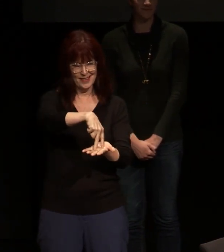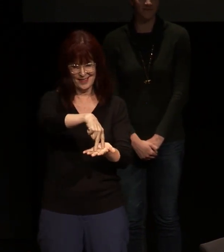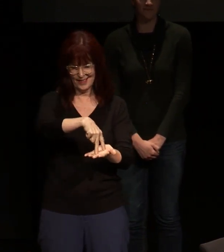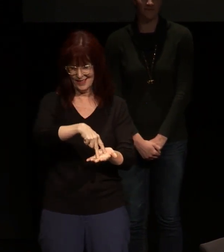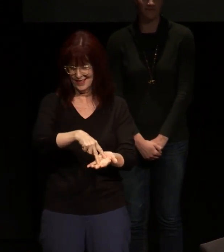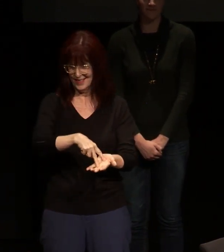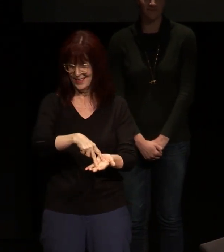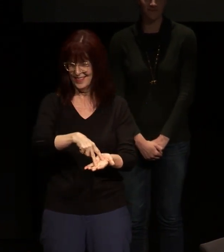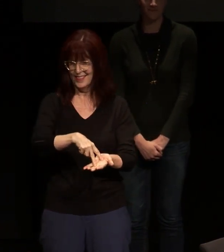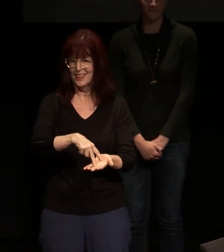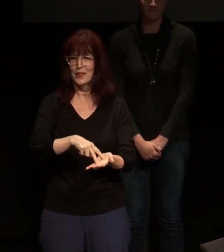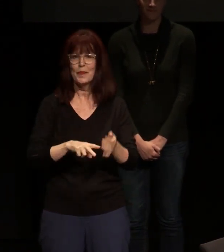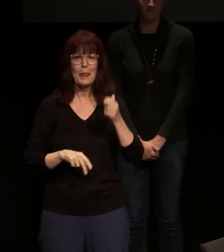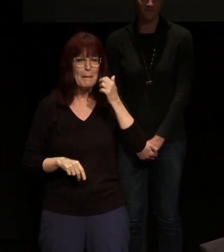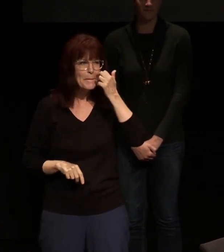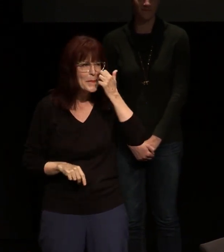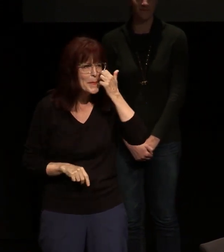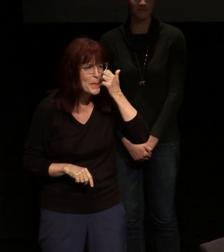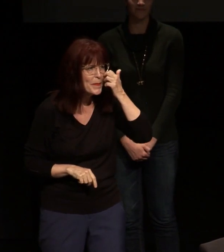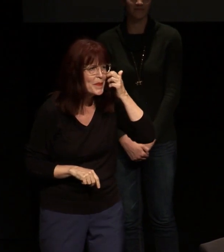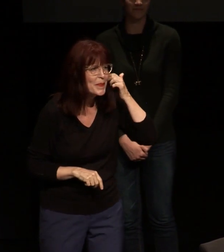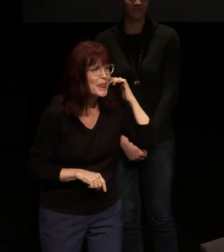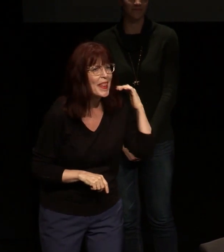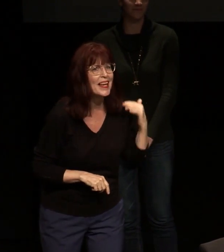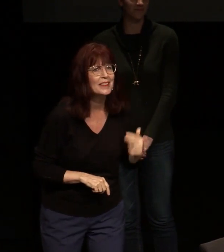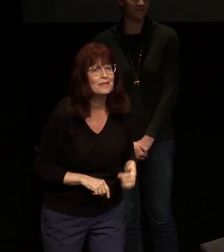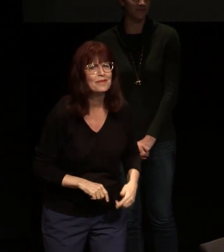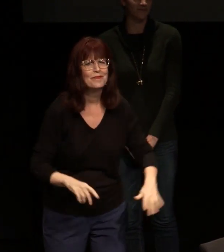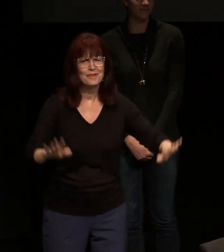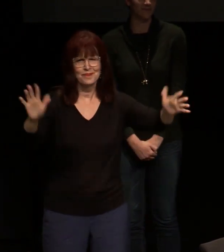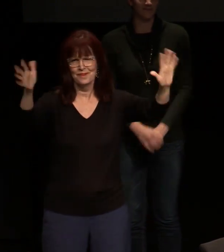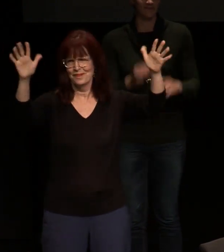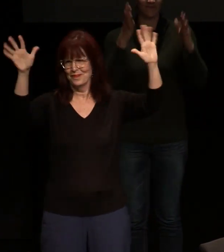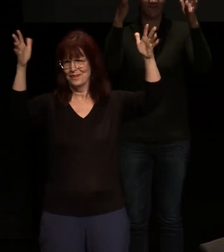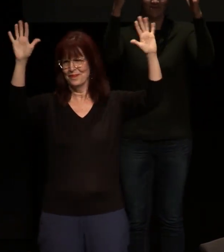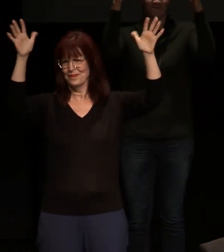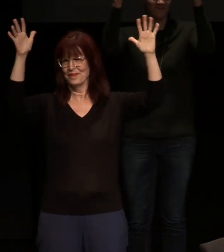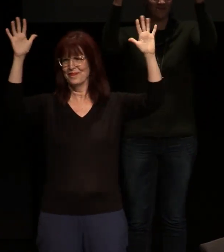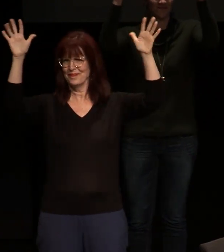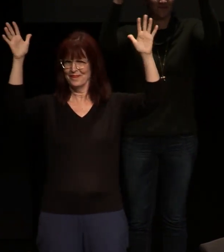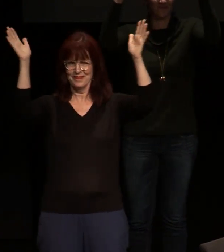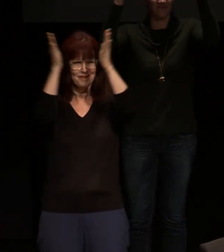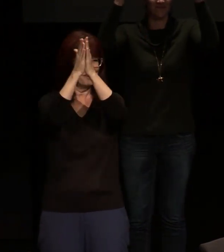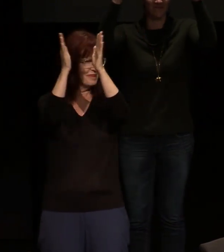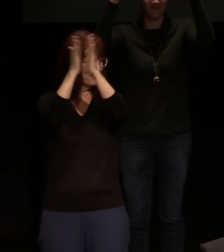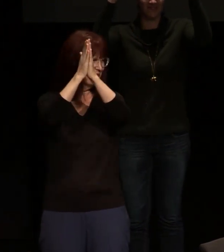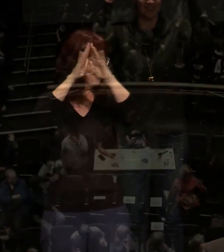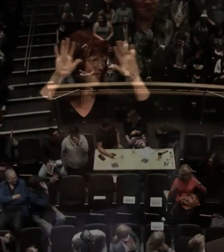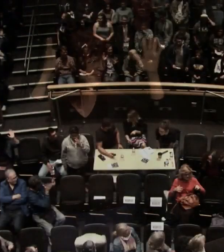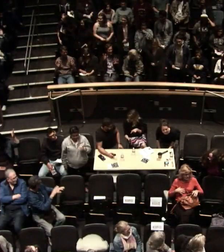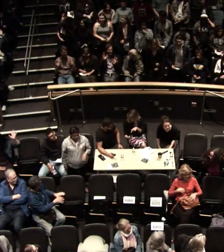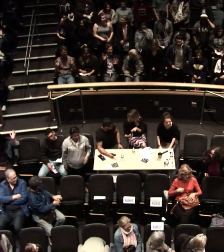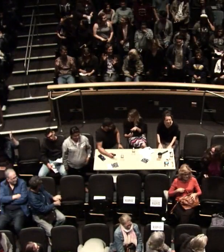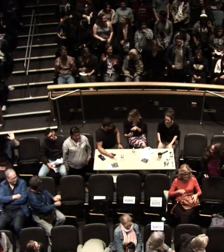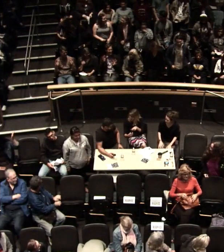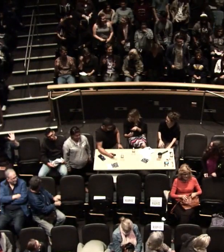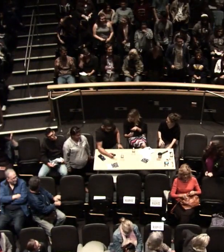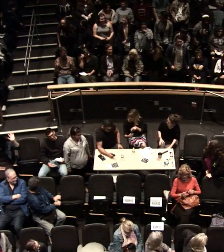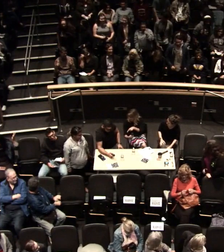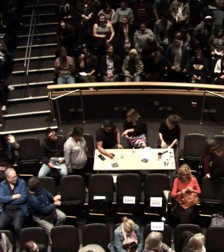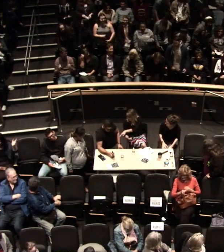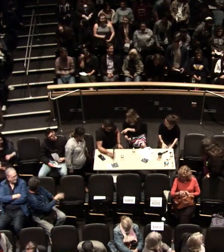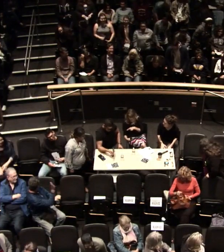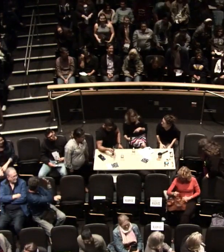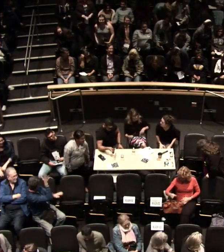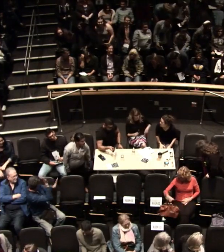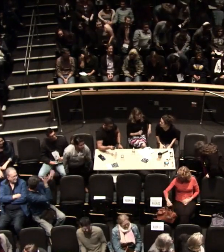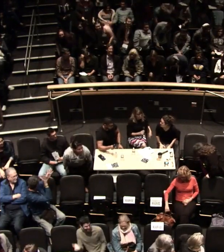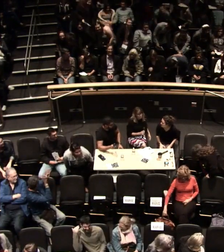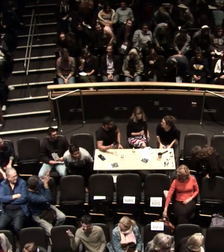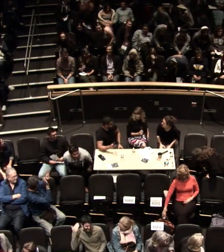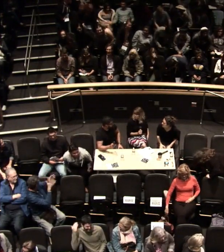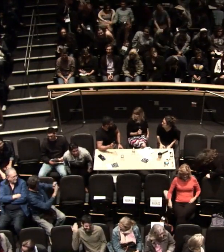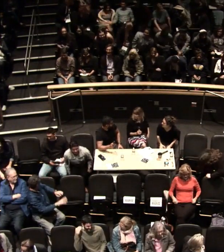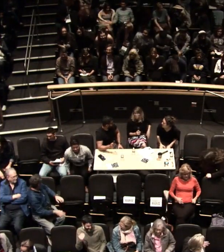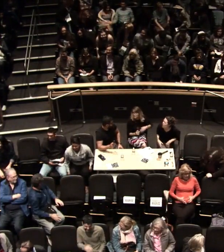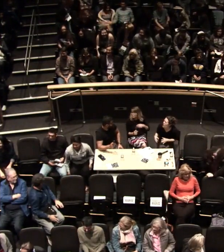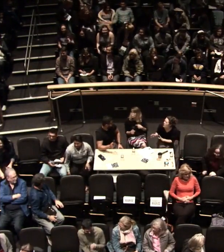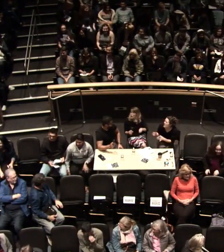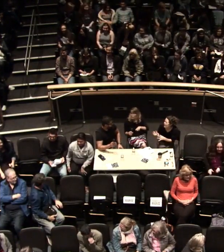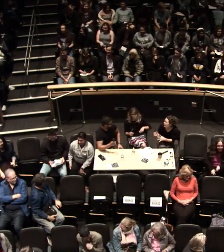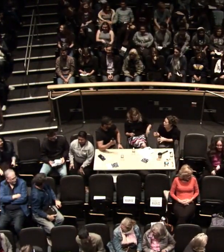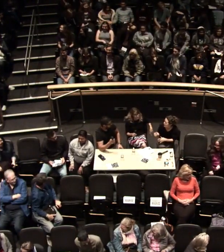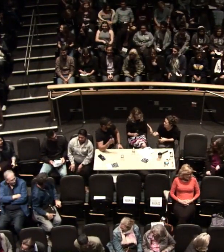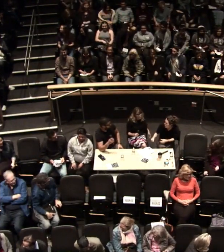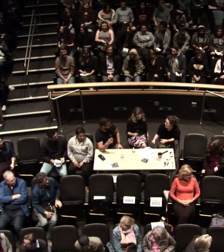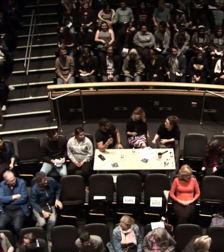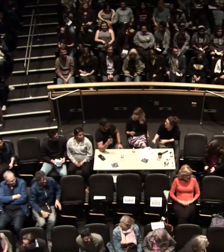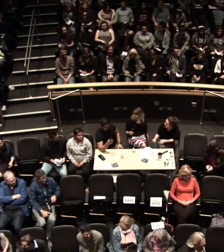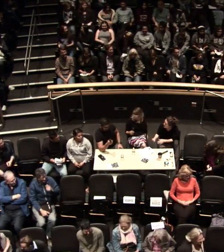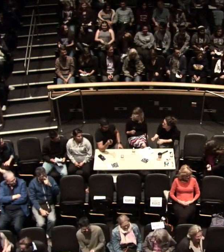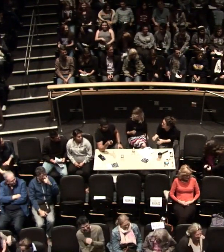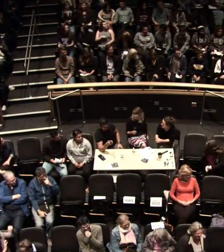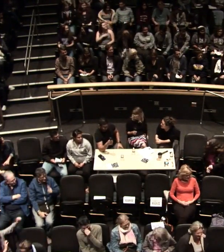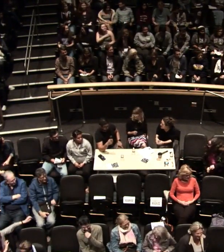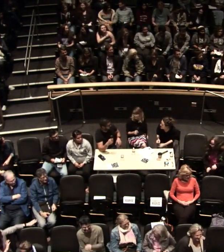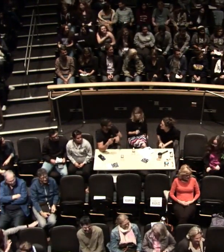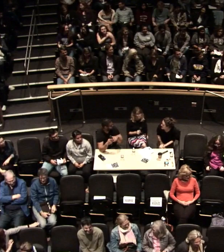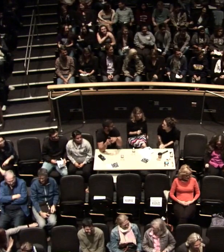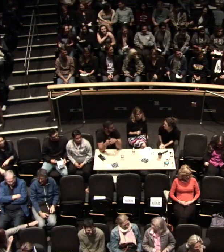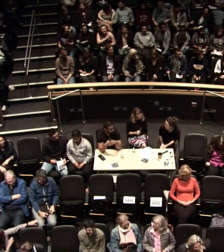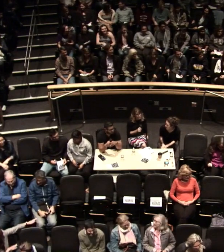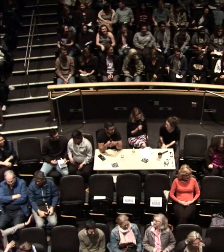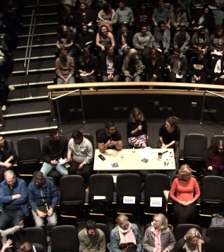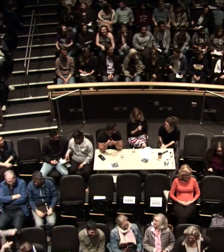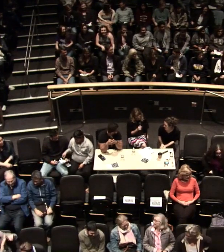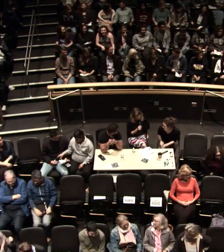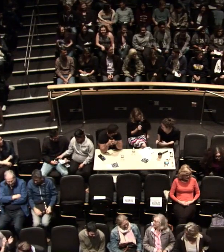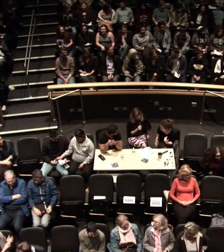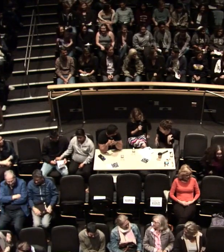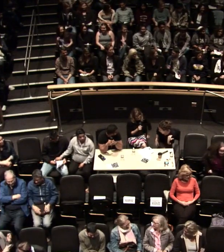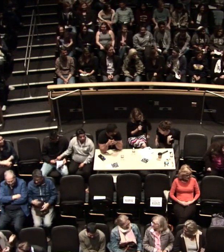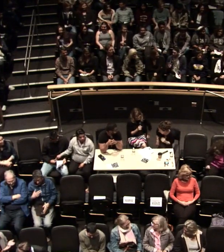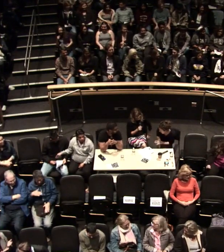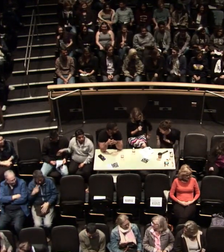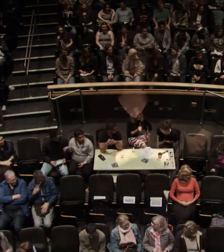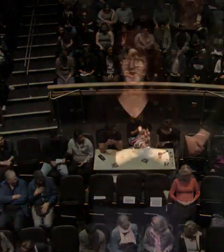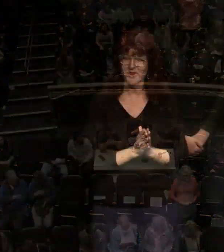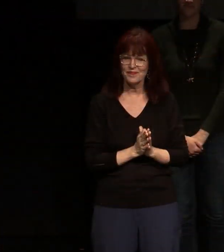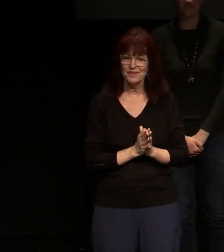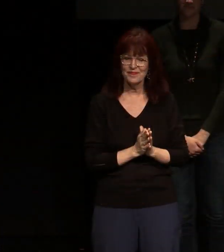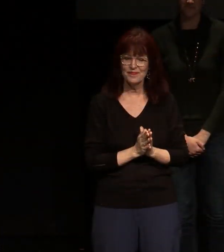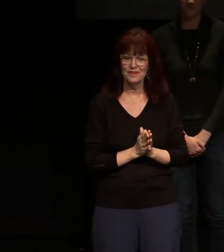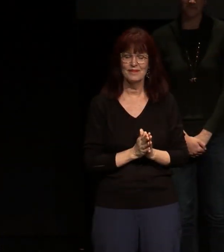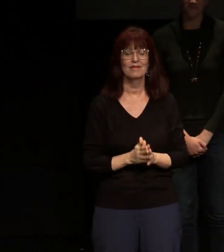ASL course alright